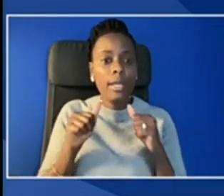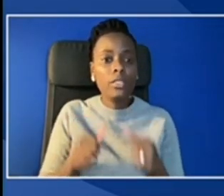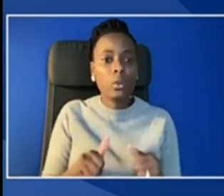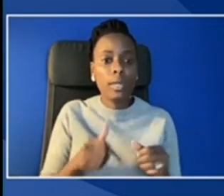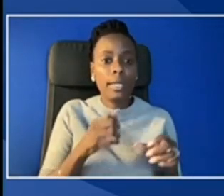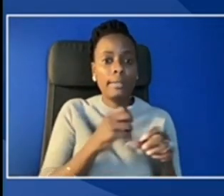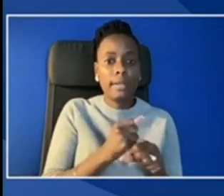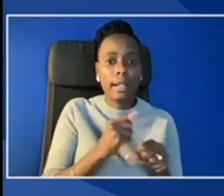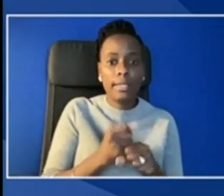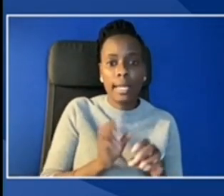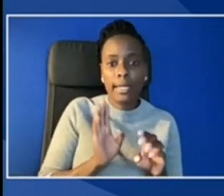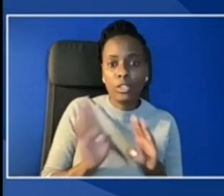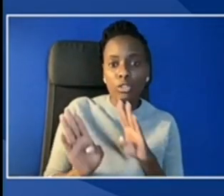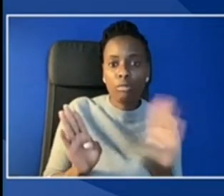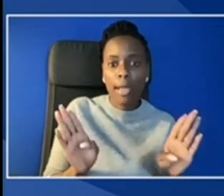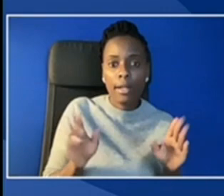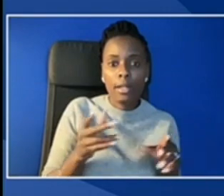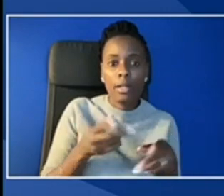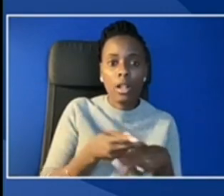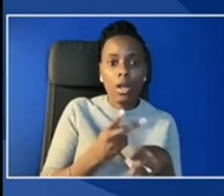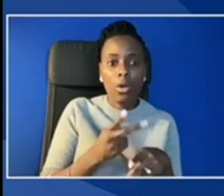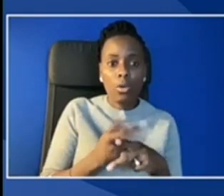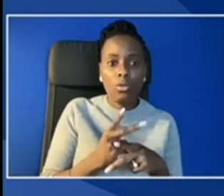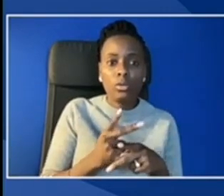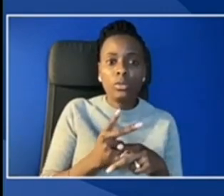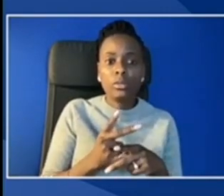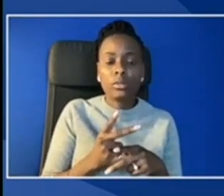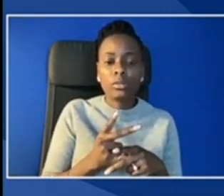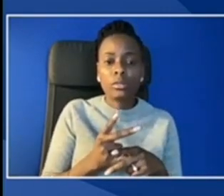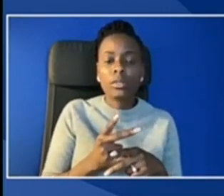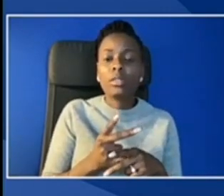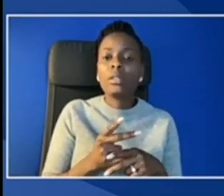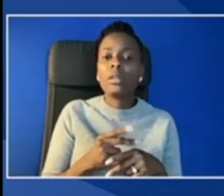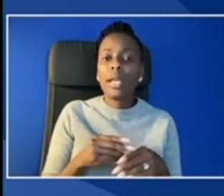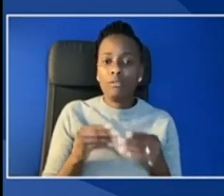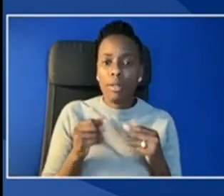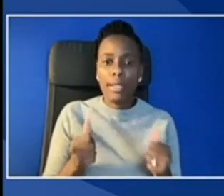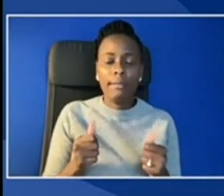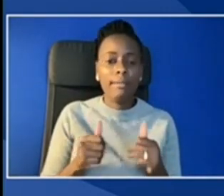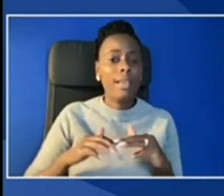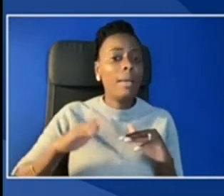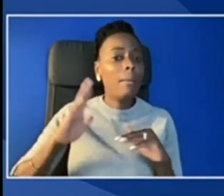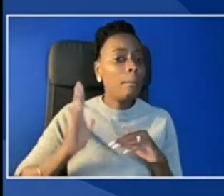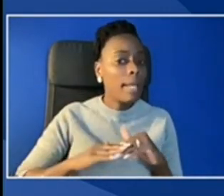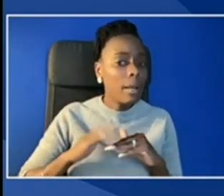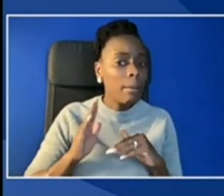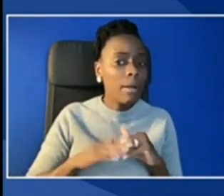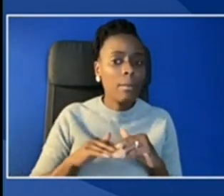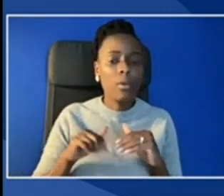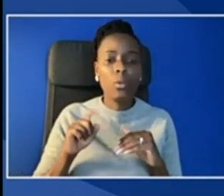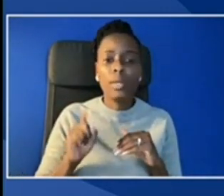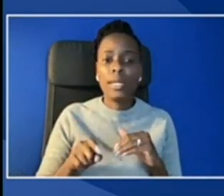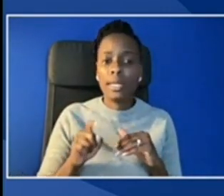equal access to relief- [30 seconds] At the minimum we need, and I'm asking, is for administrative forbearance that is